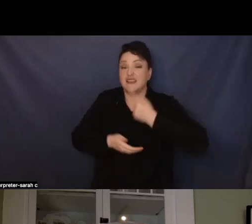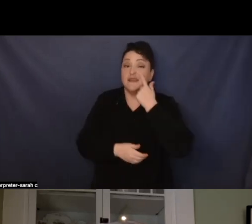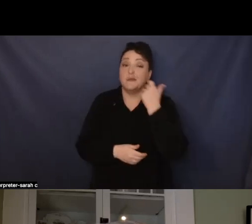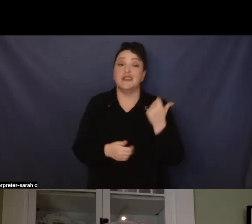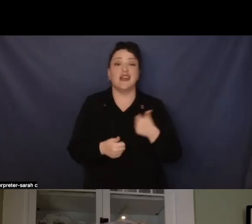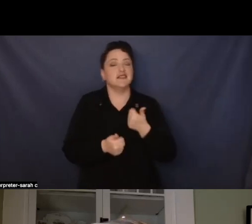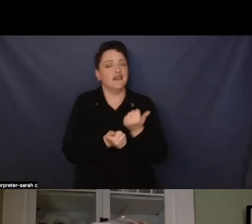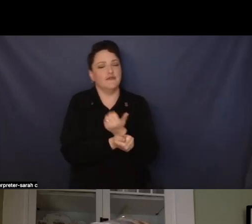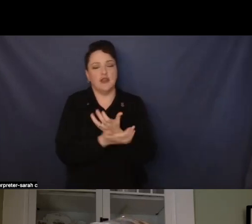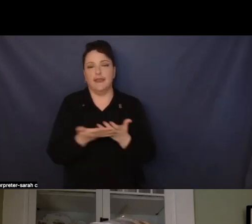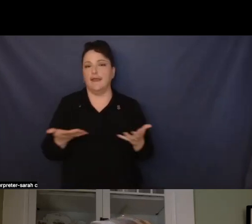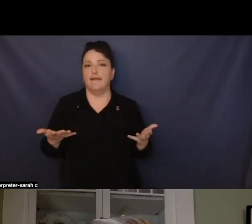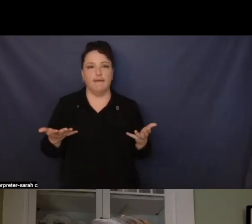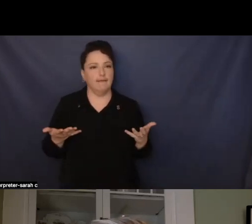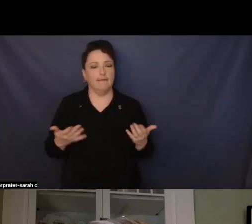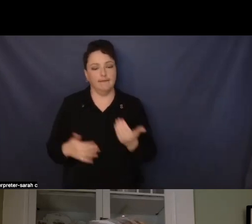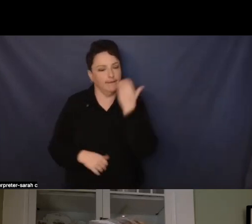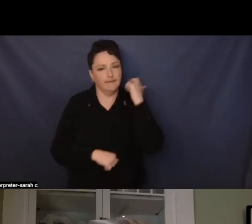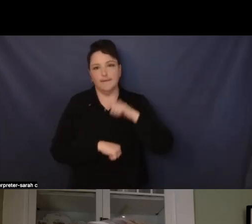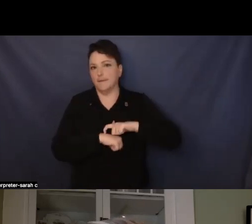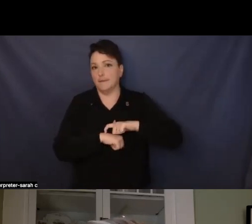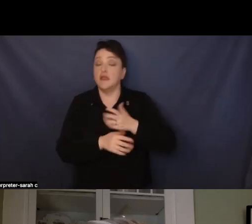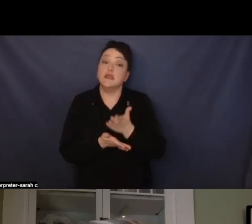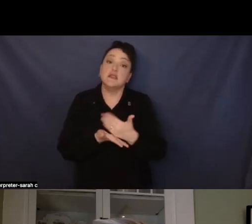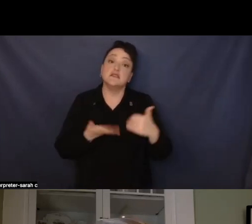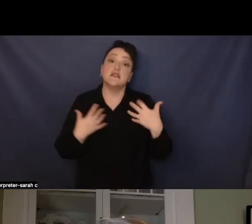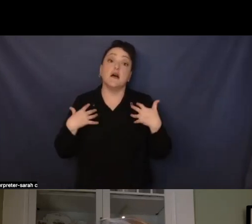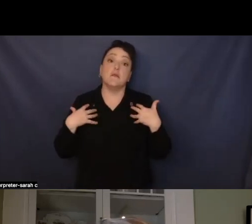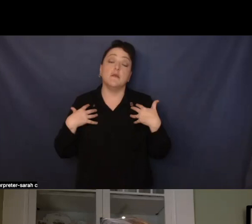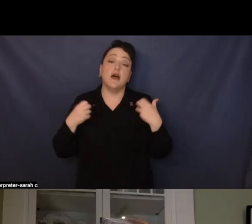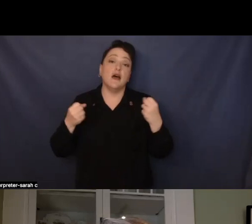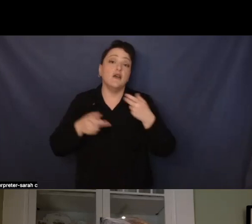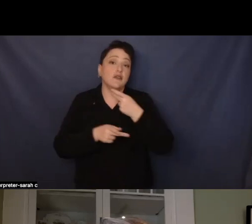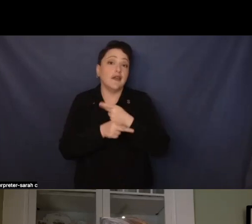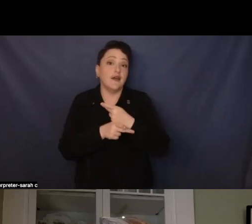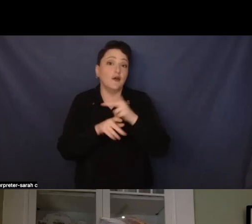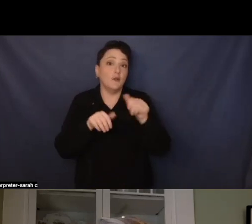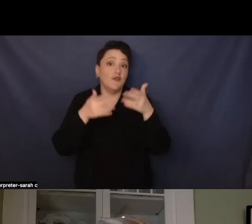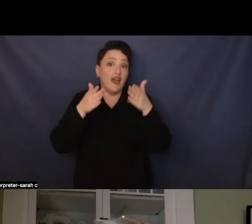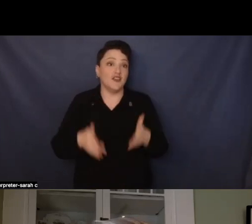Some healthcare providers don't understand what their responsibilities and duties are under